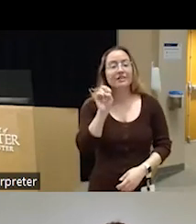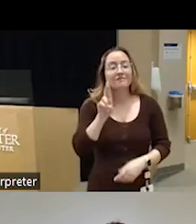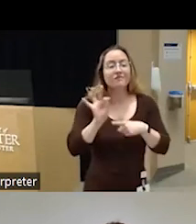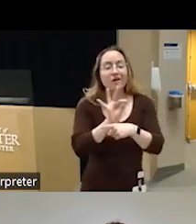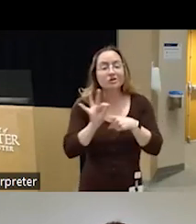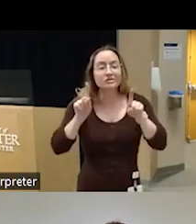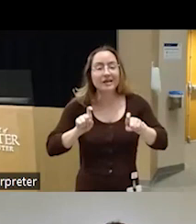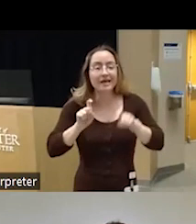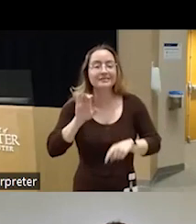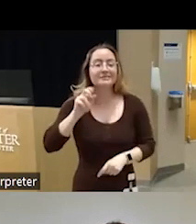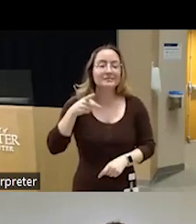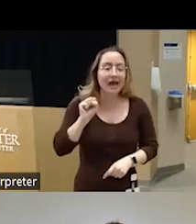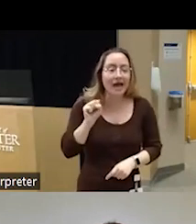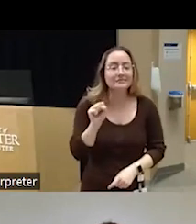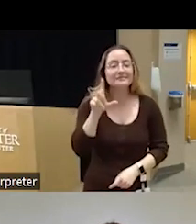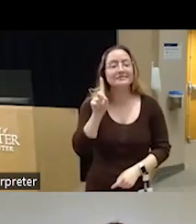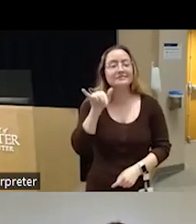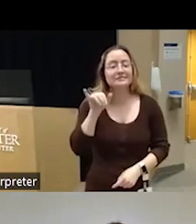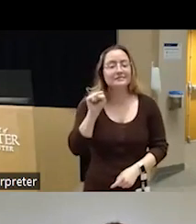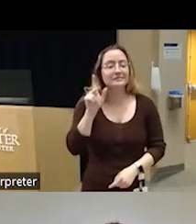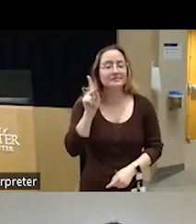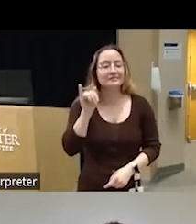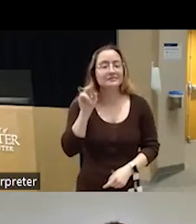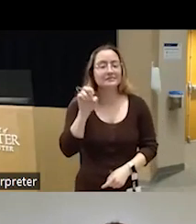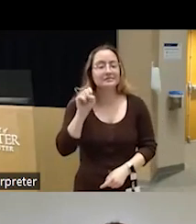this kind easier electrolytes reluctant when they're symptomatic status.